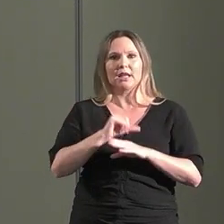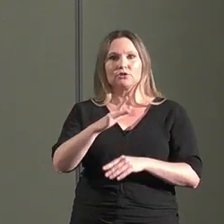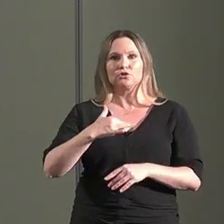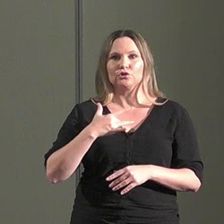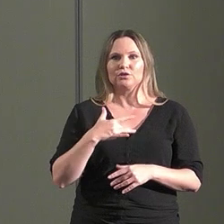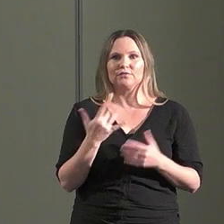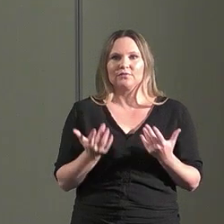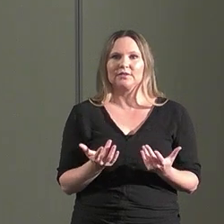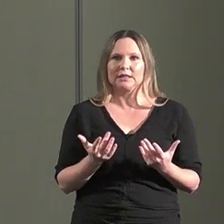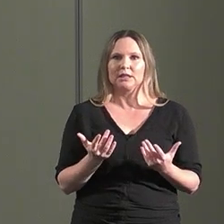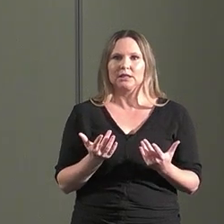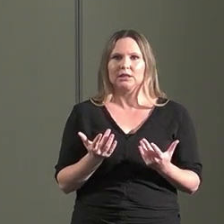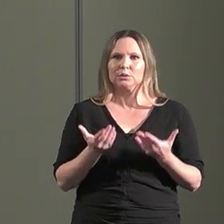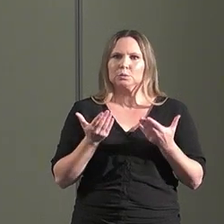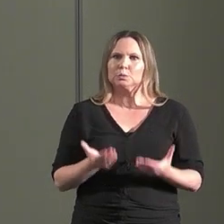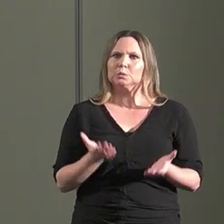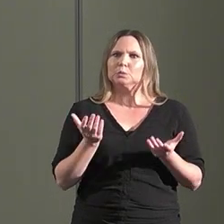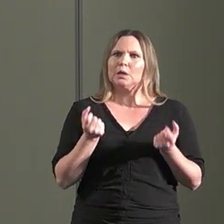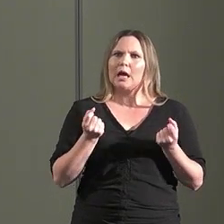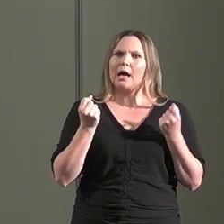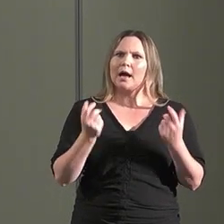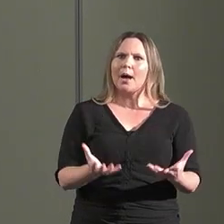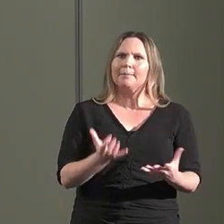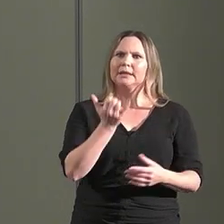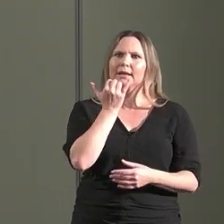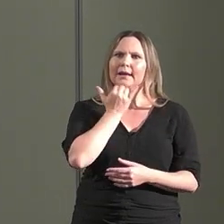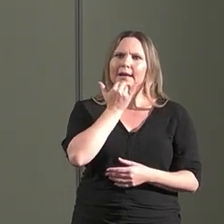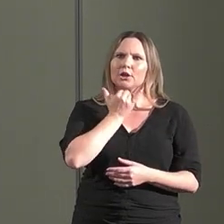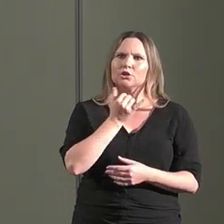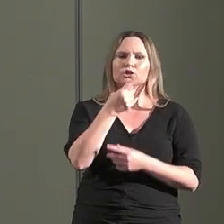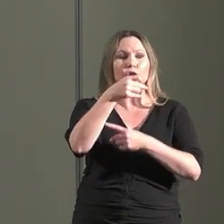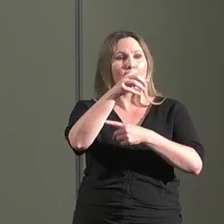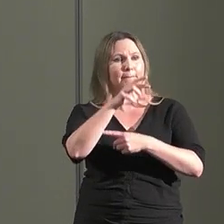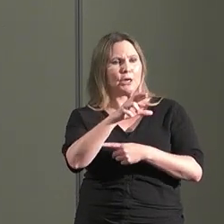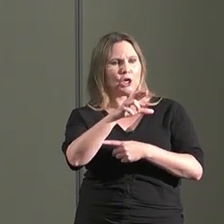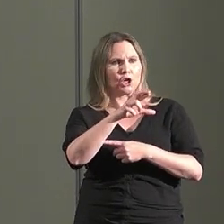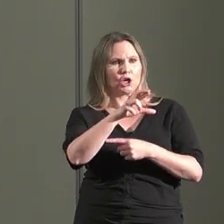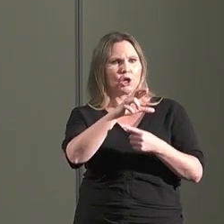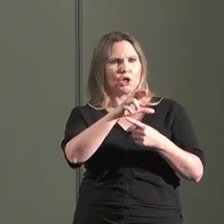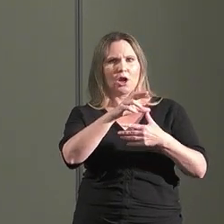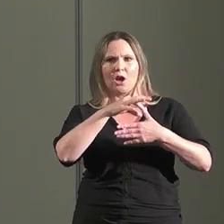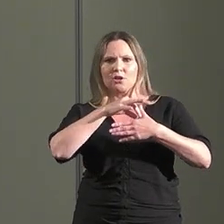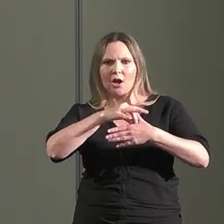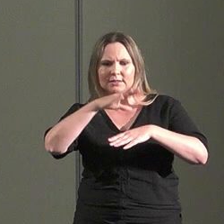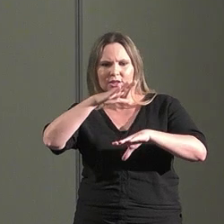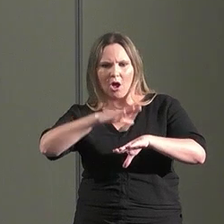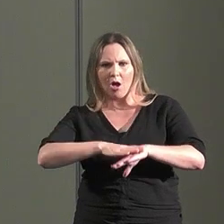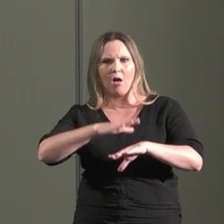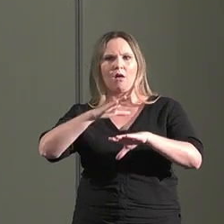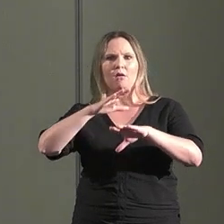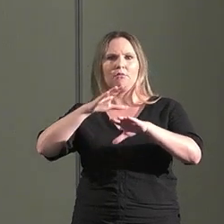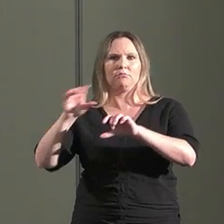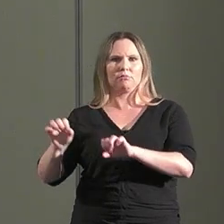Like, how many errors are there per others and content on the page.